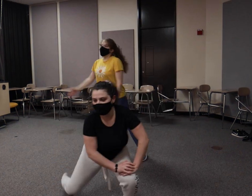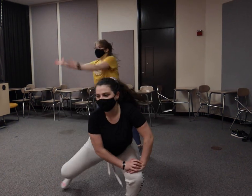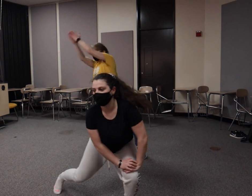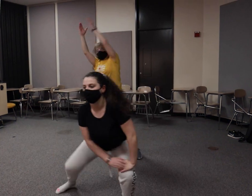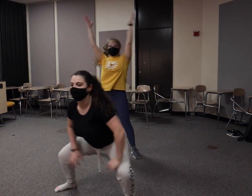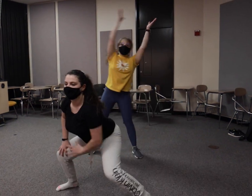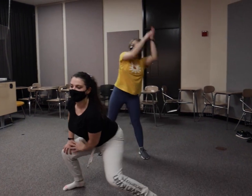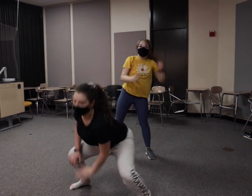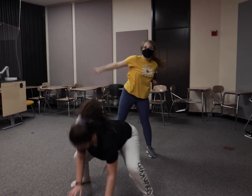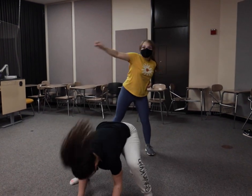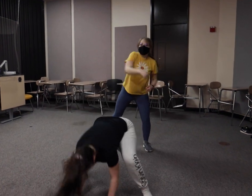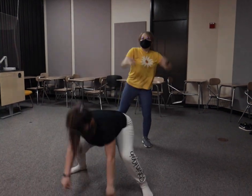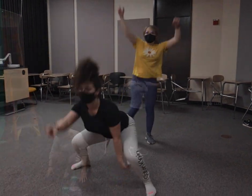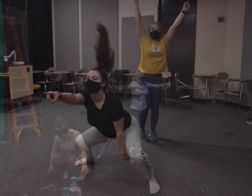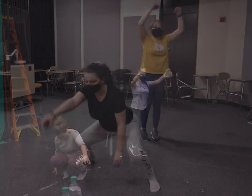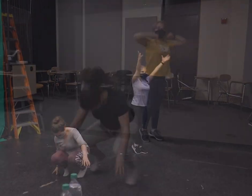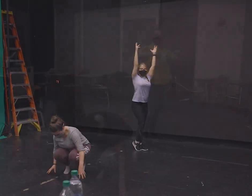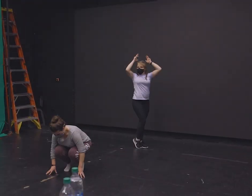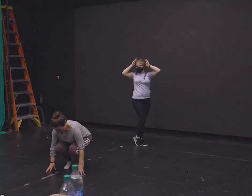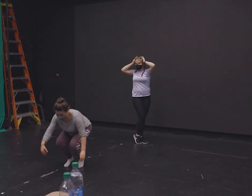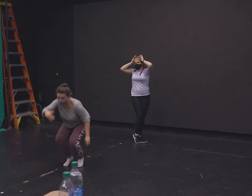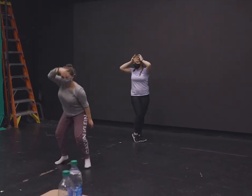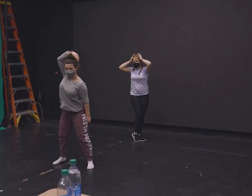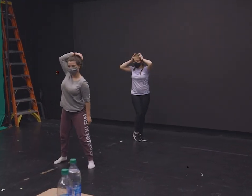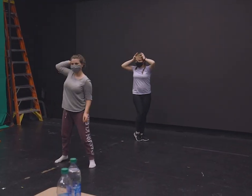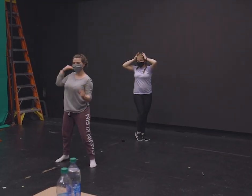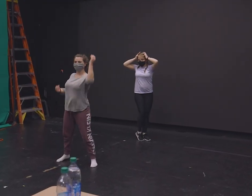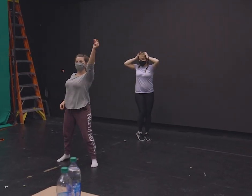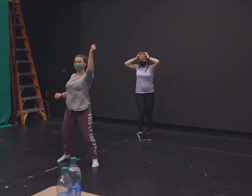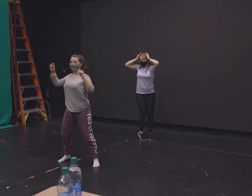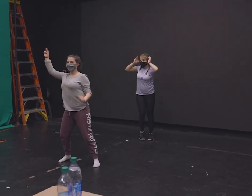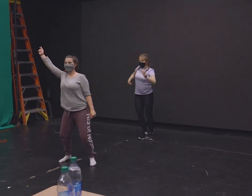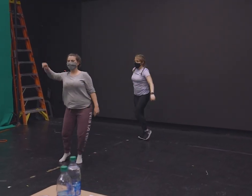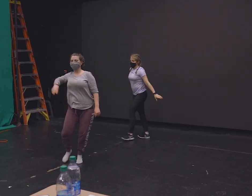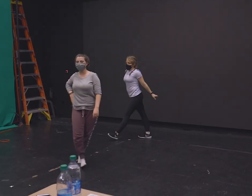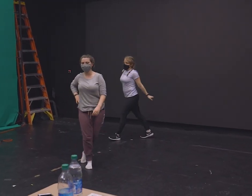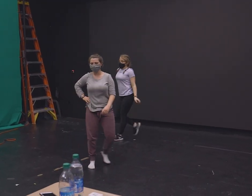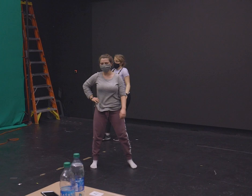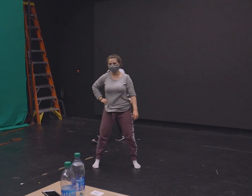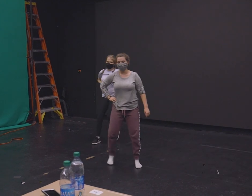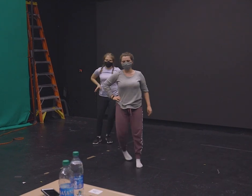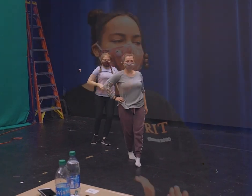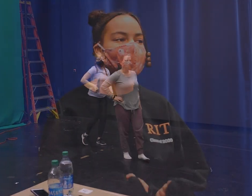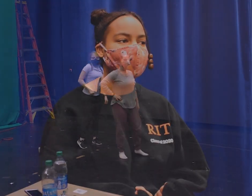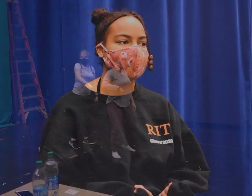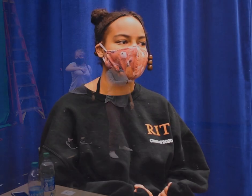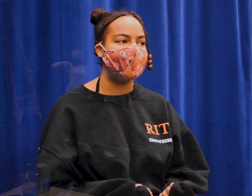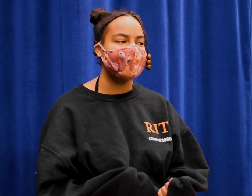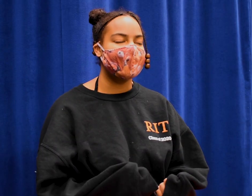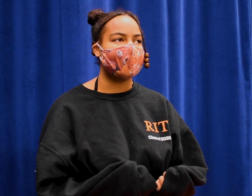I can only see how it looks in person, and so it'll be really cool and I really hope that you know, the emotion